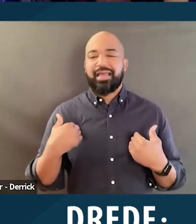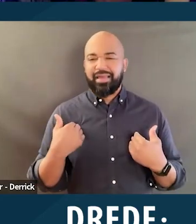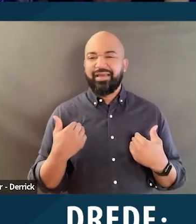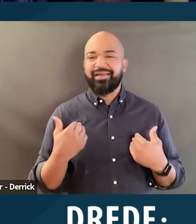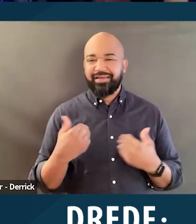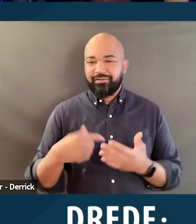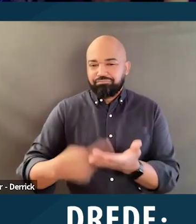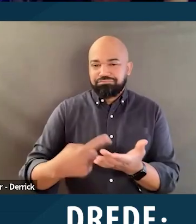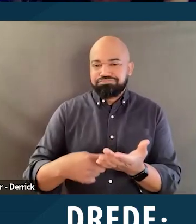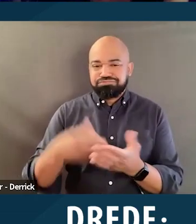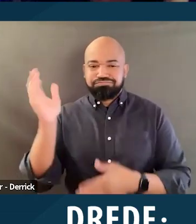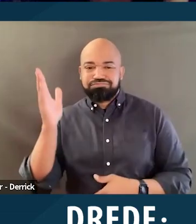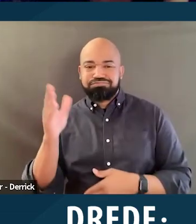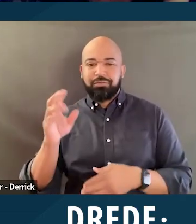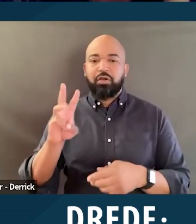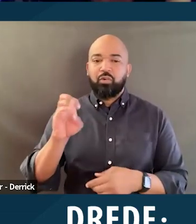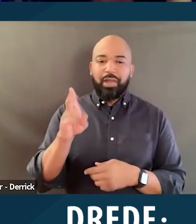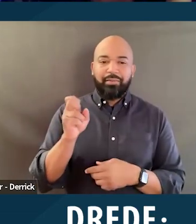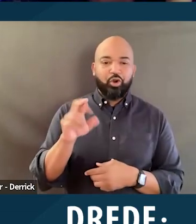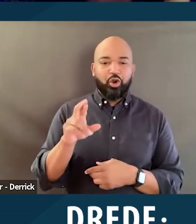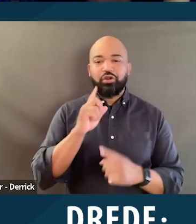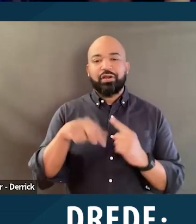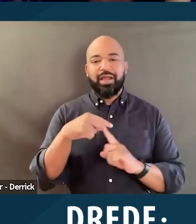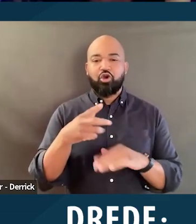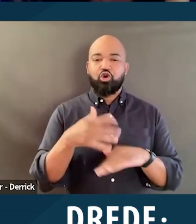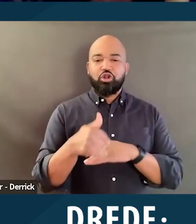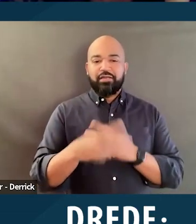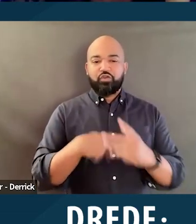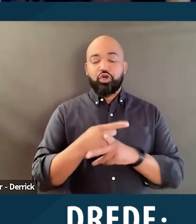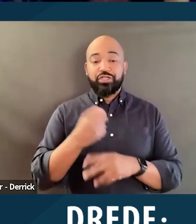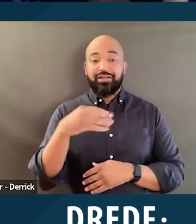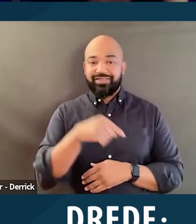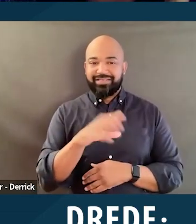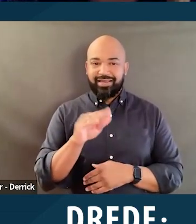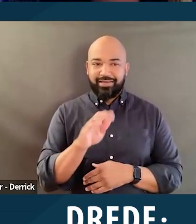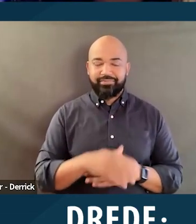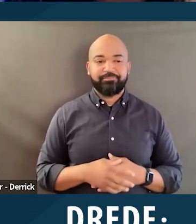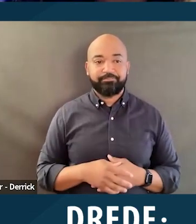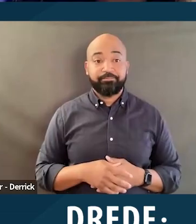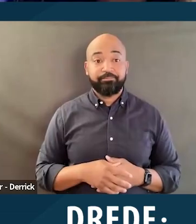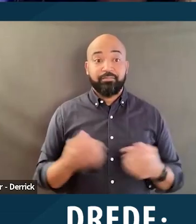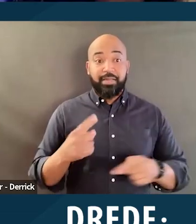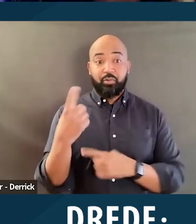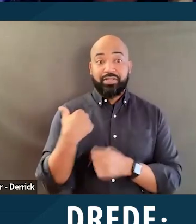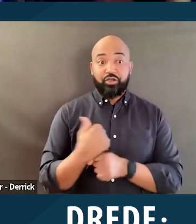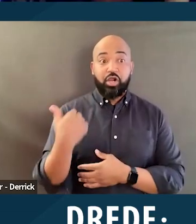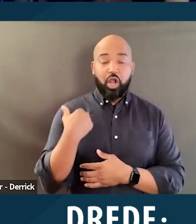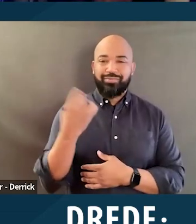And so about a year ago, we had a webinar and talked about an earlier version of this case.